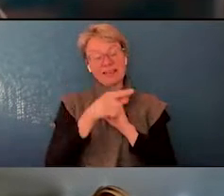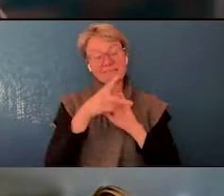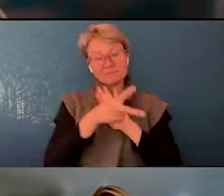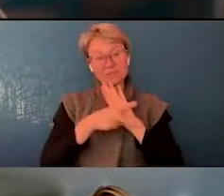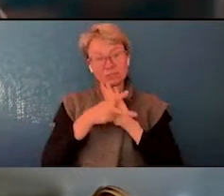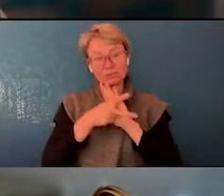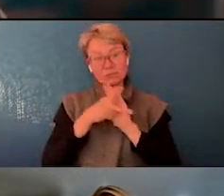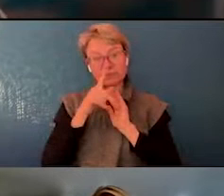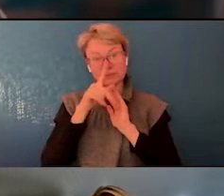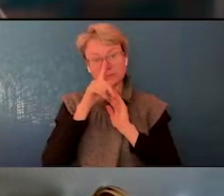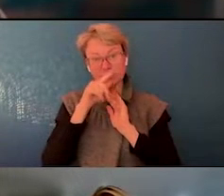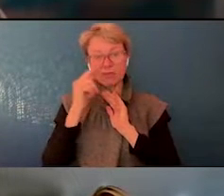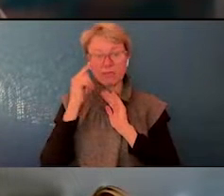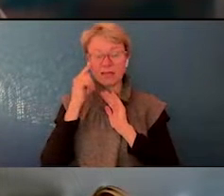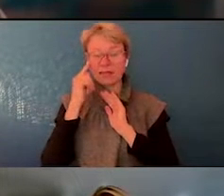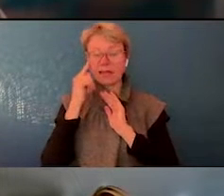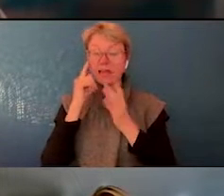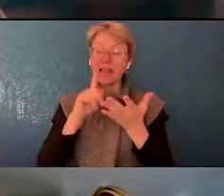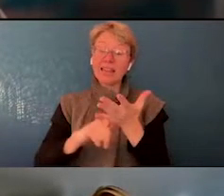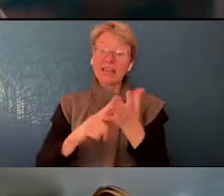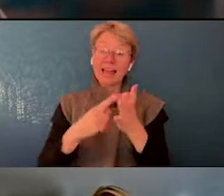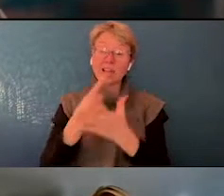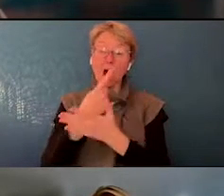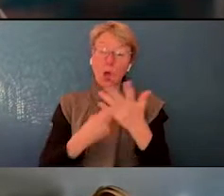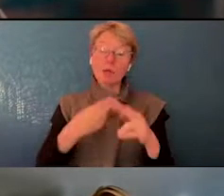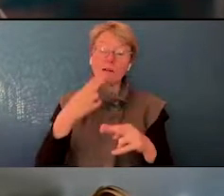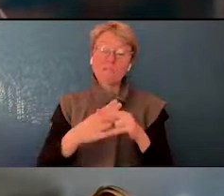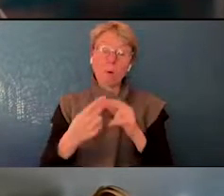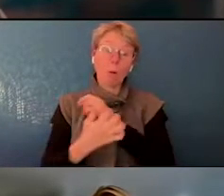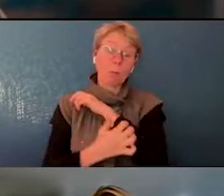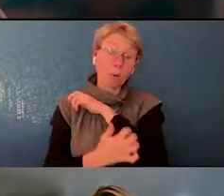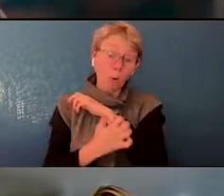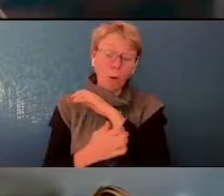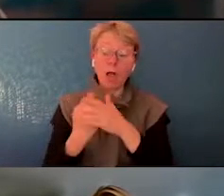a is only for a certain demographic it's only for certain you know kinds of people and obviously in